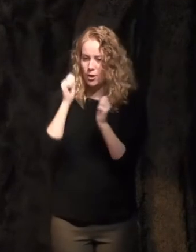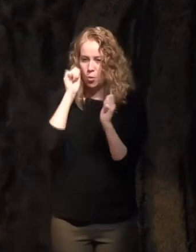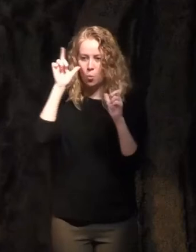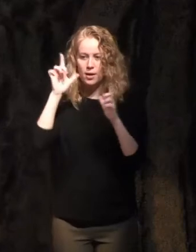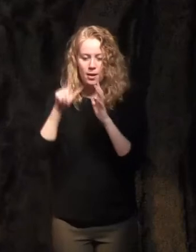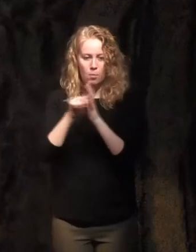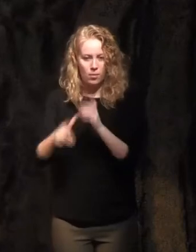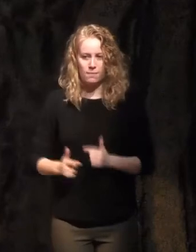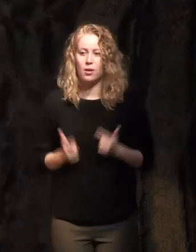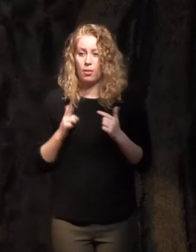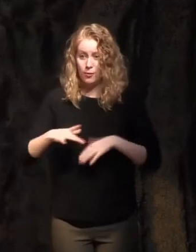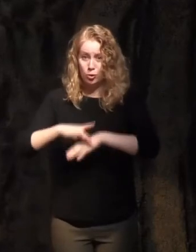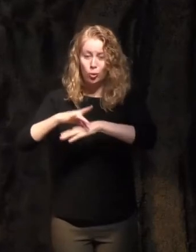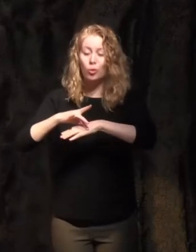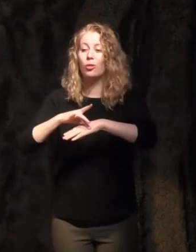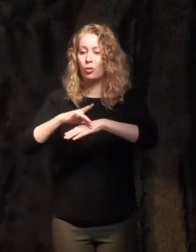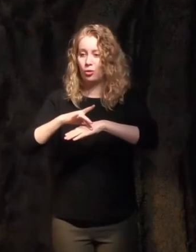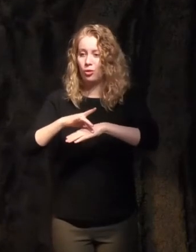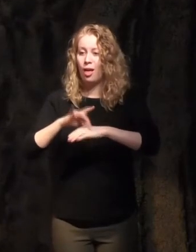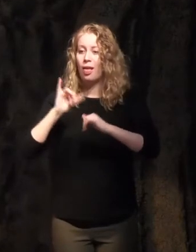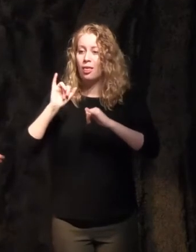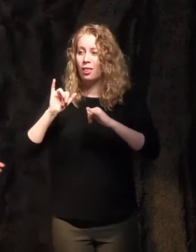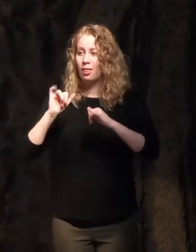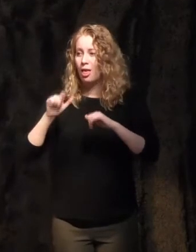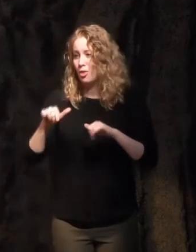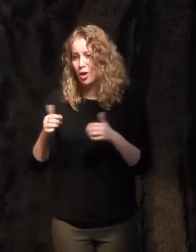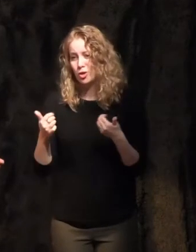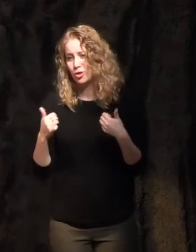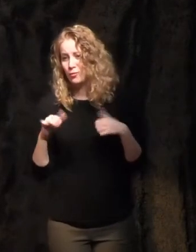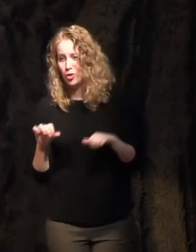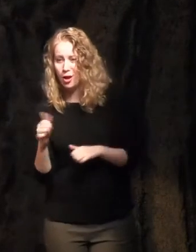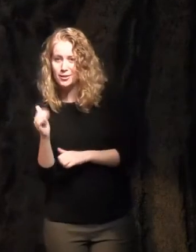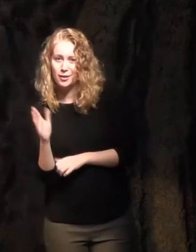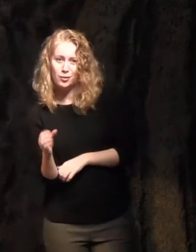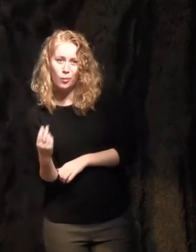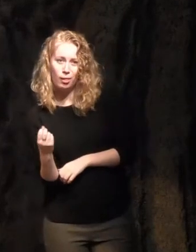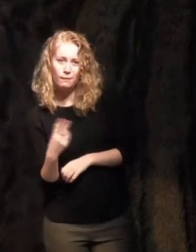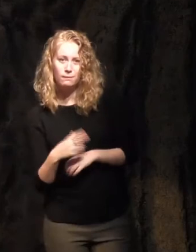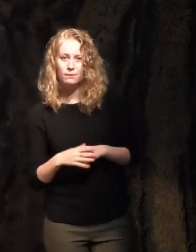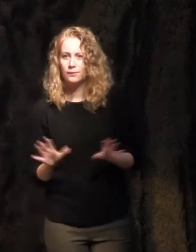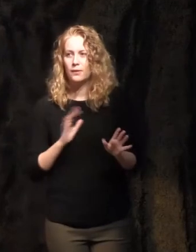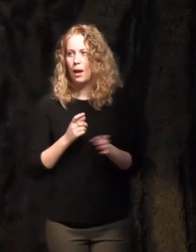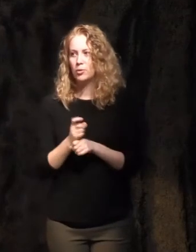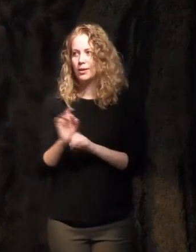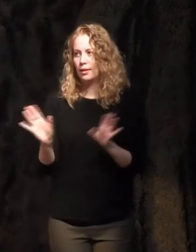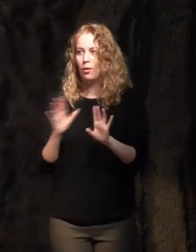of their lives on this earth. They shoulda tried a 10 out of 12. Sorry, it's bad, sorry, sorry.